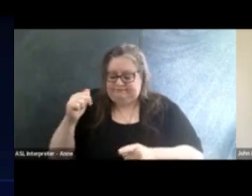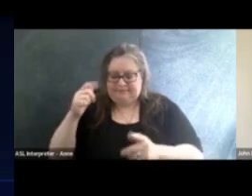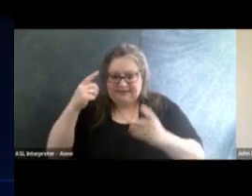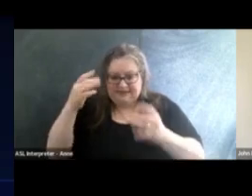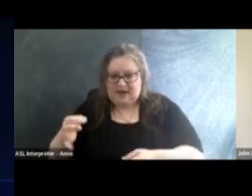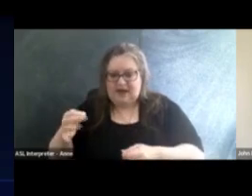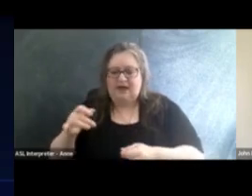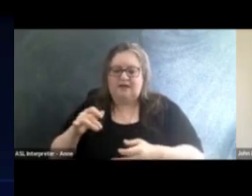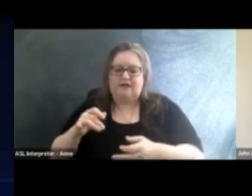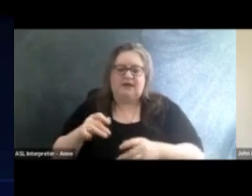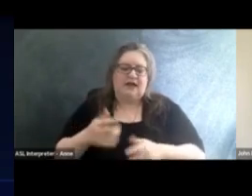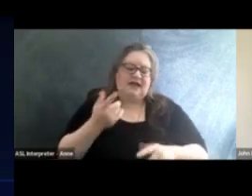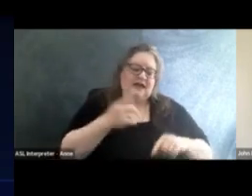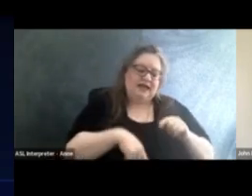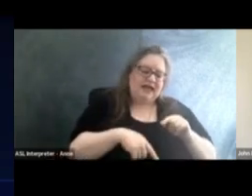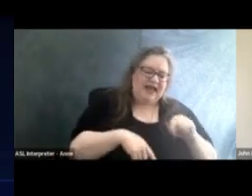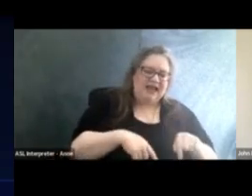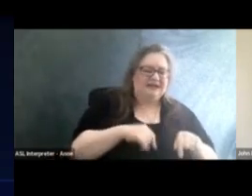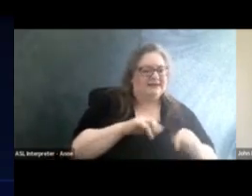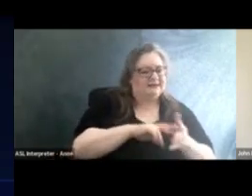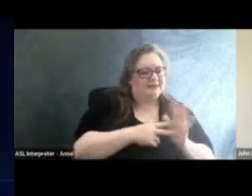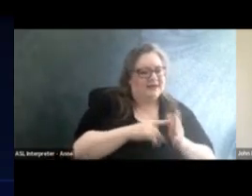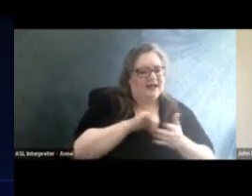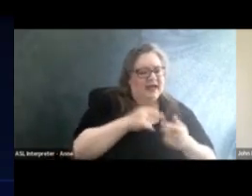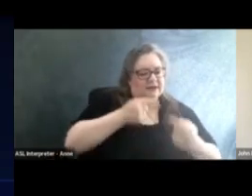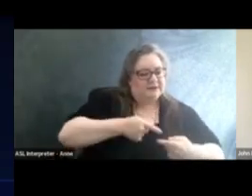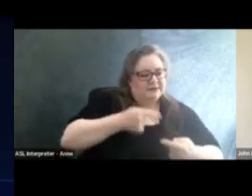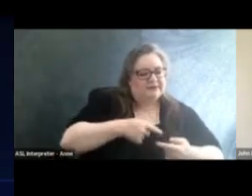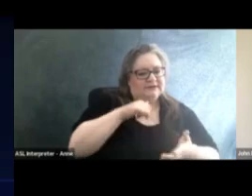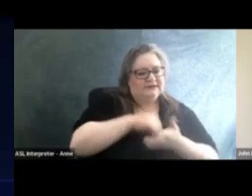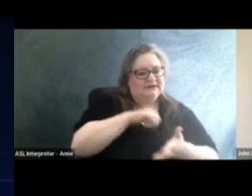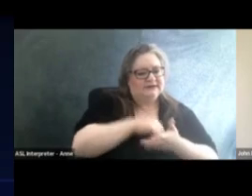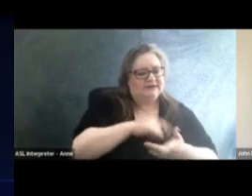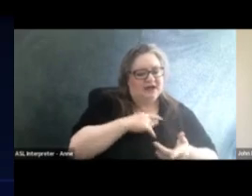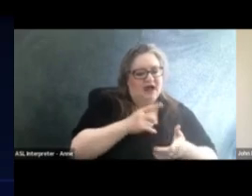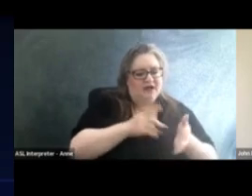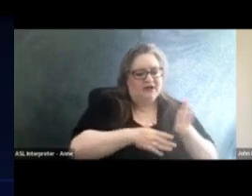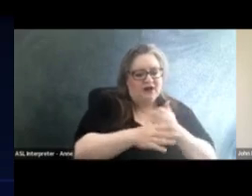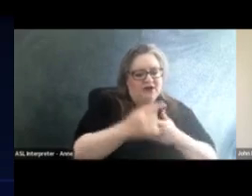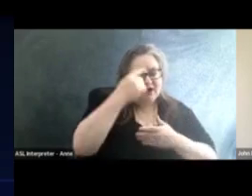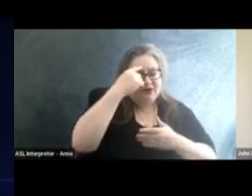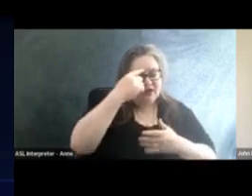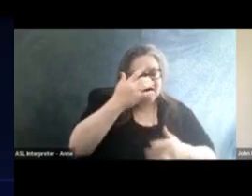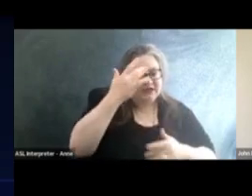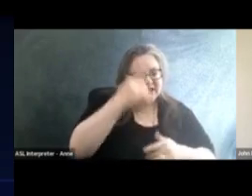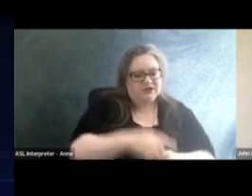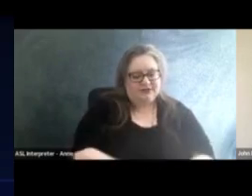difficulty that is an result, in this case, of an underlying neurologic condition. So can't